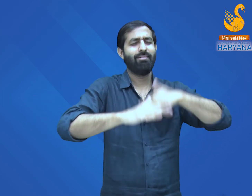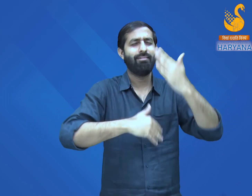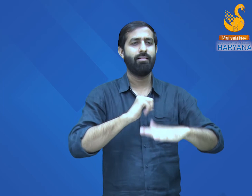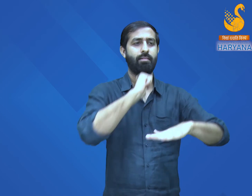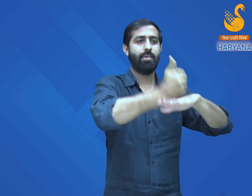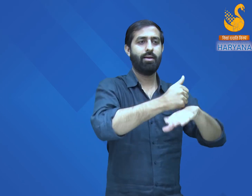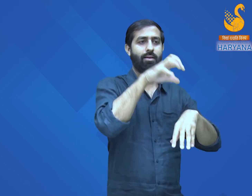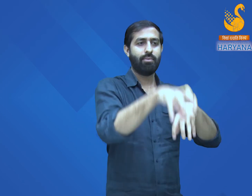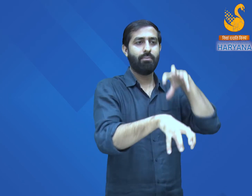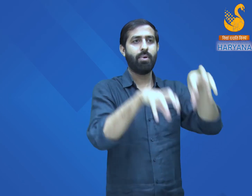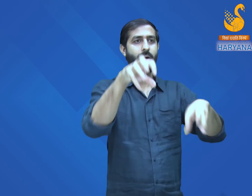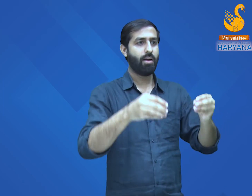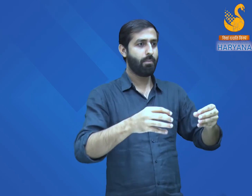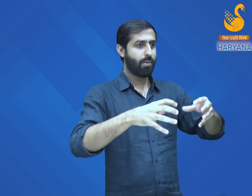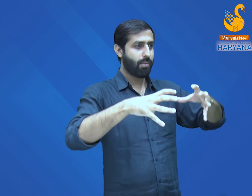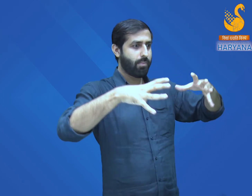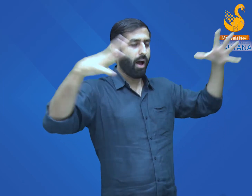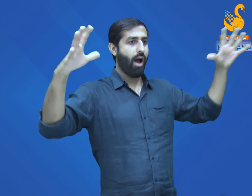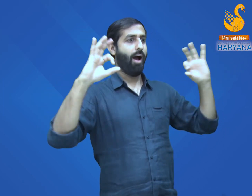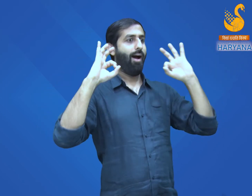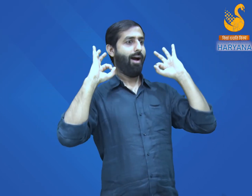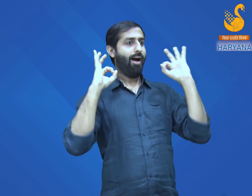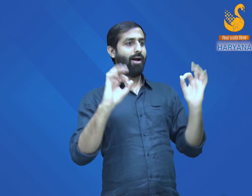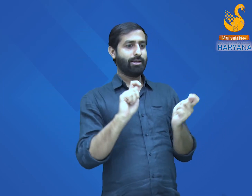and the cities and towns of Japan redeveloped.